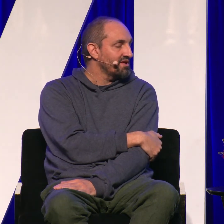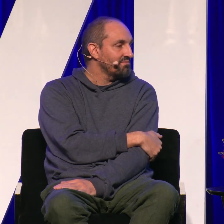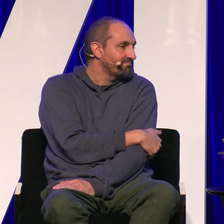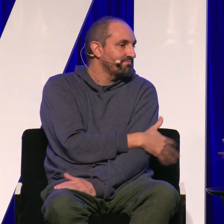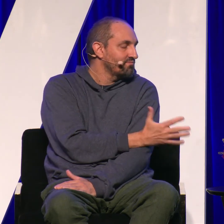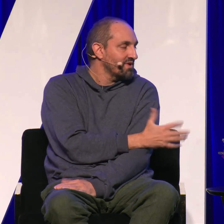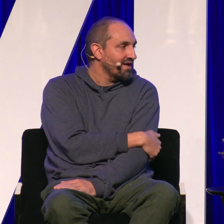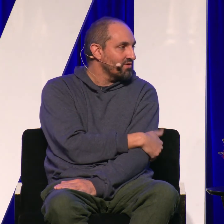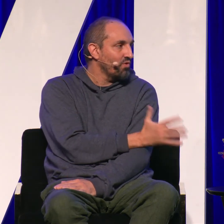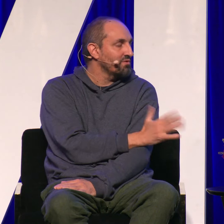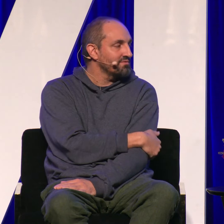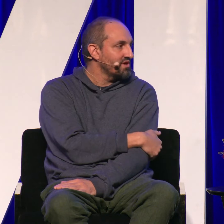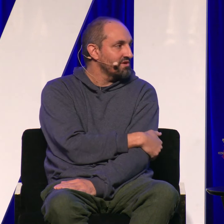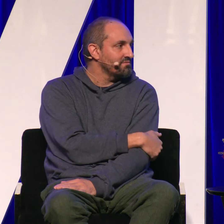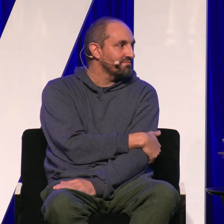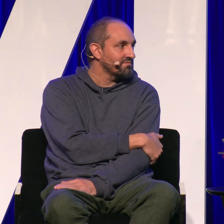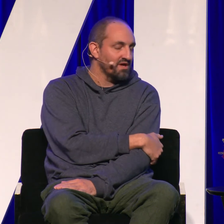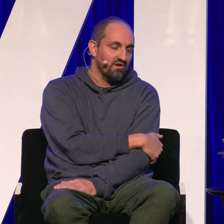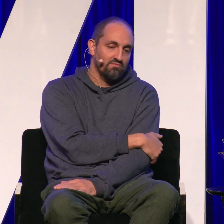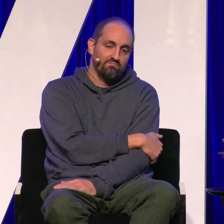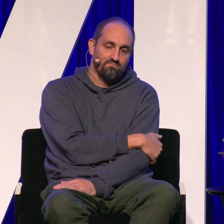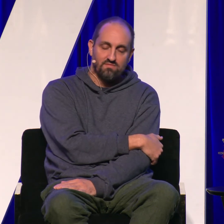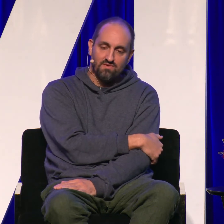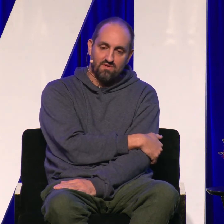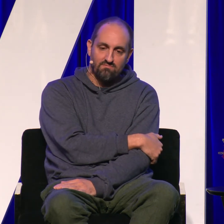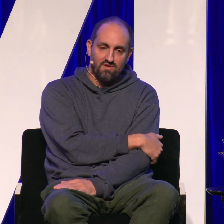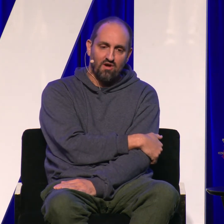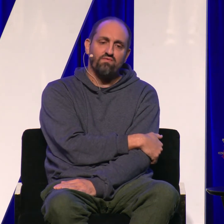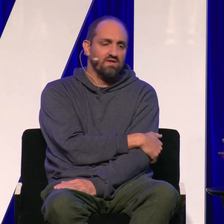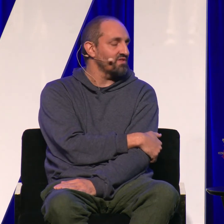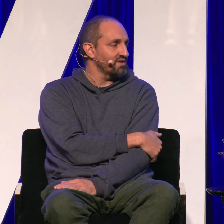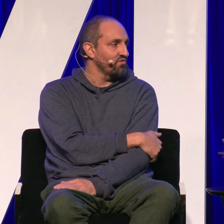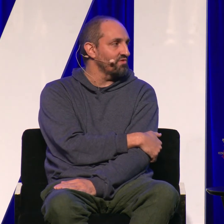it whole, you know, that often gets ignored.